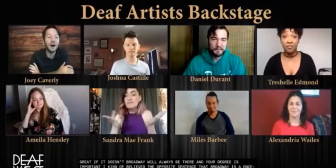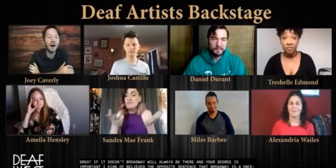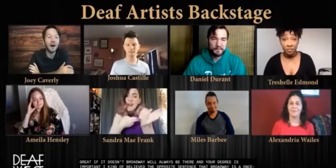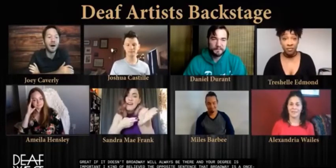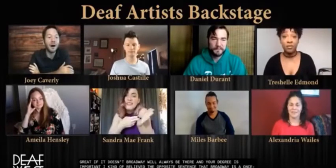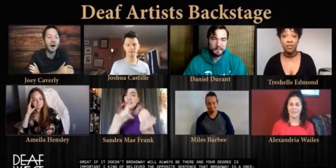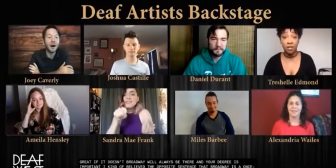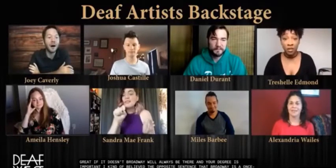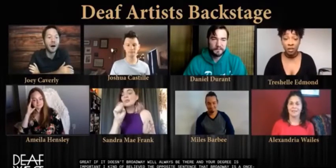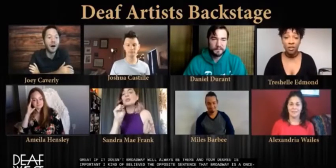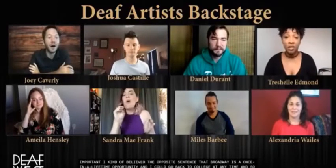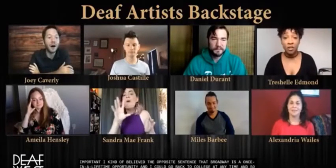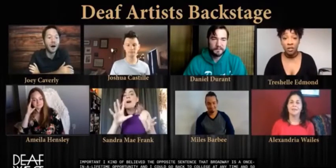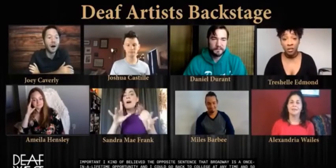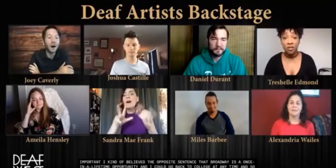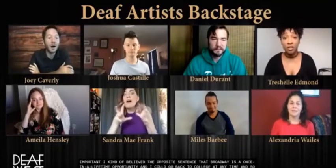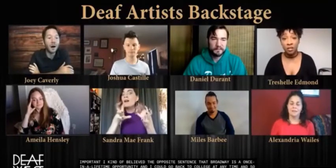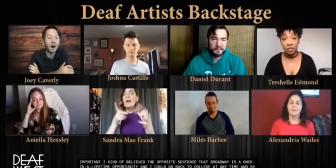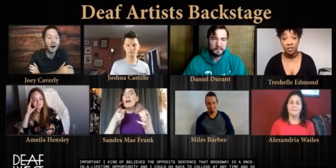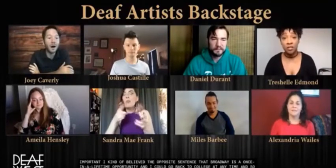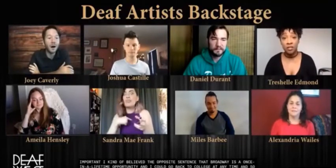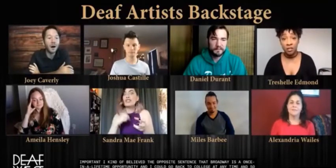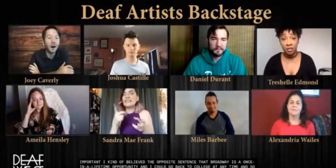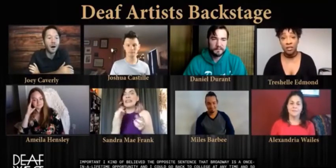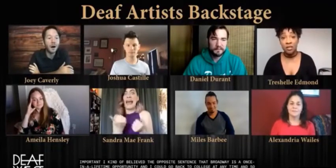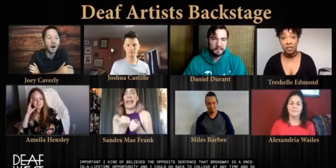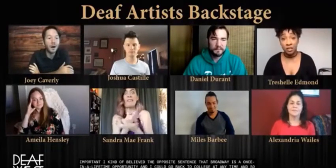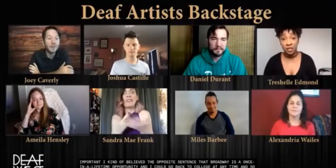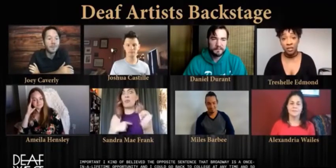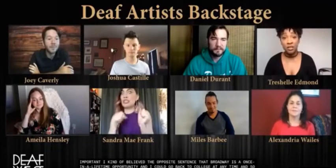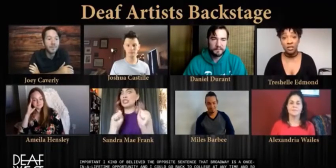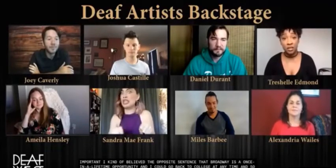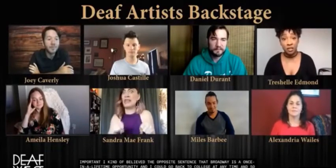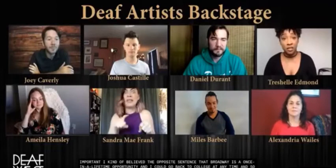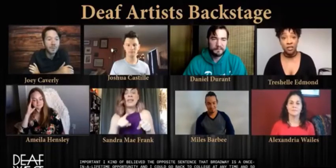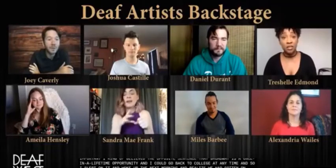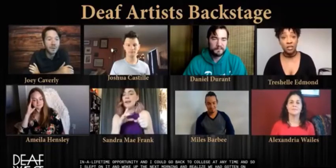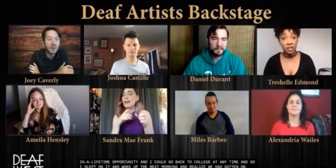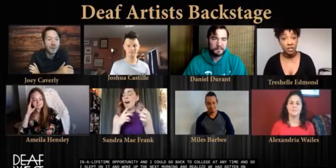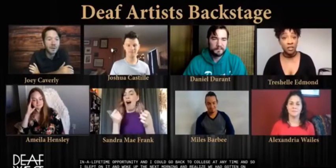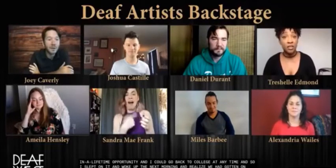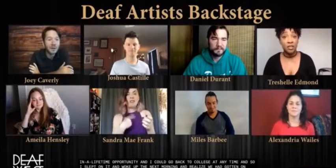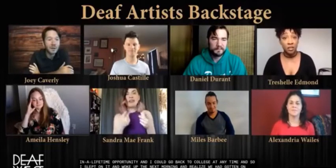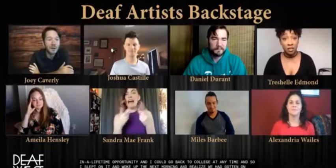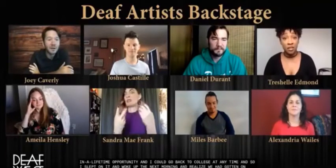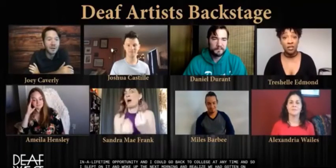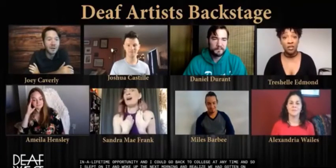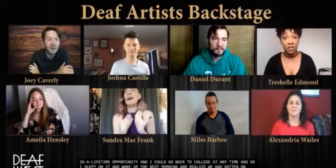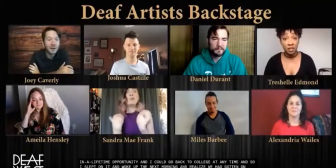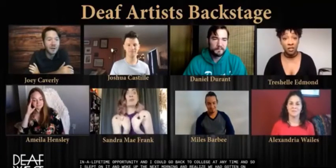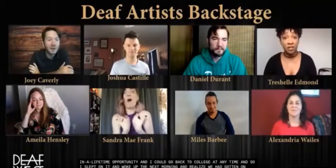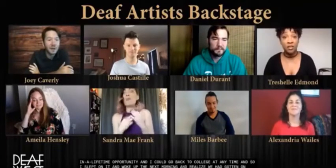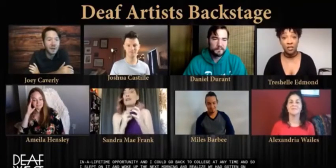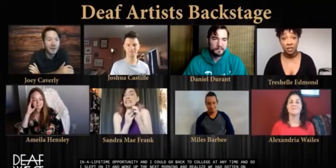We didn't have a lot of support in the beginning to be completely honest. So, we did everything we could to make it through.